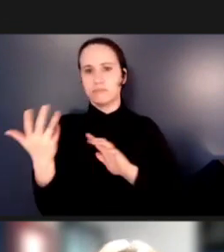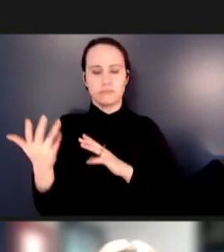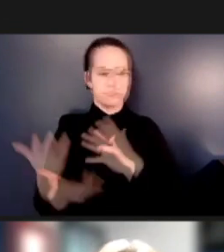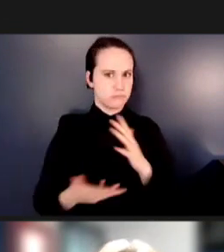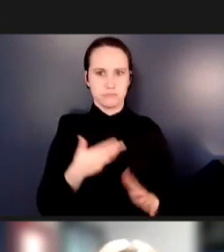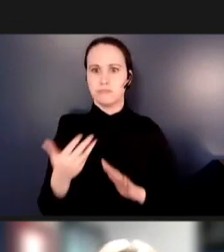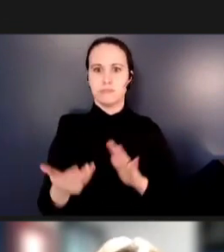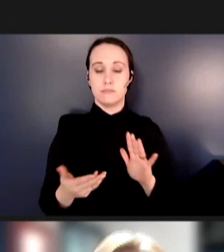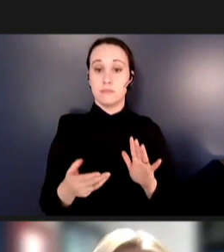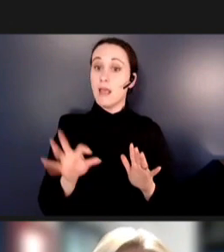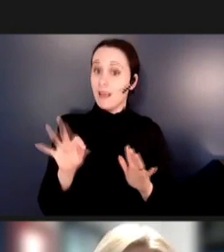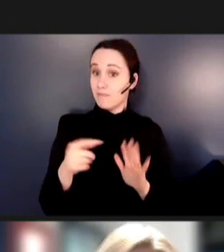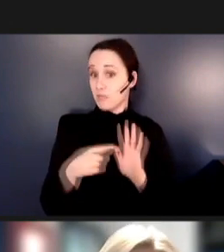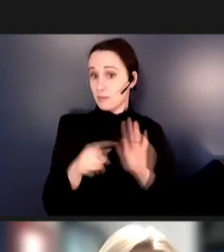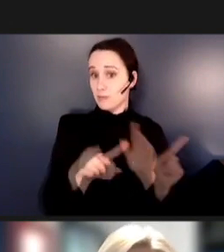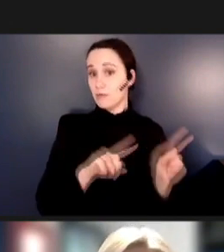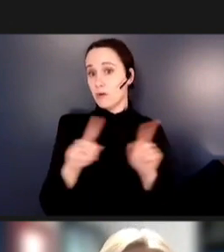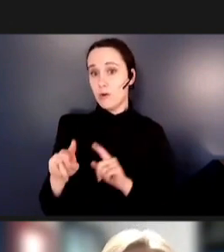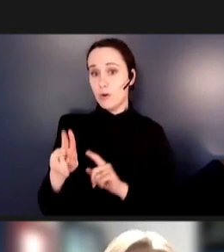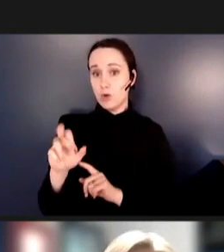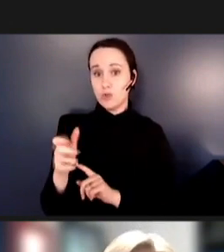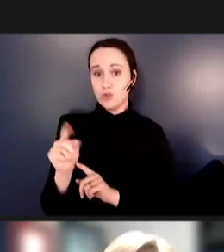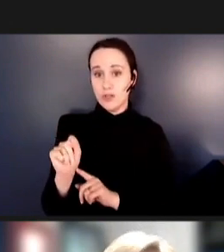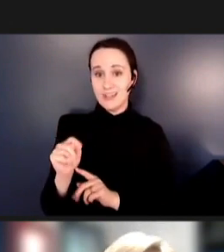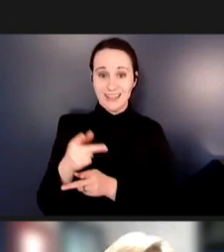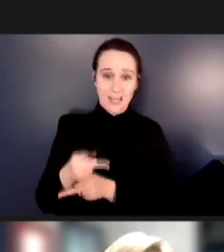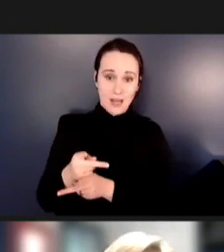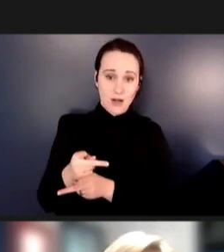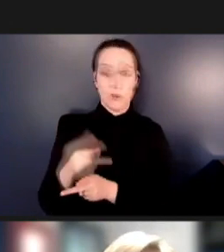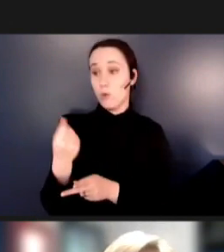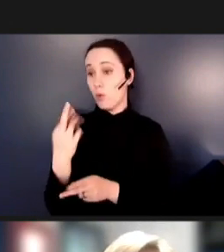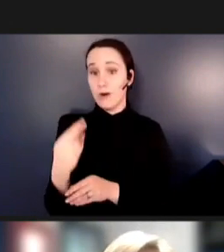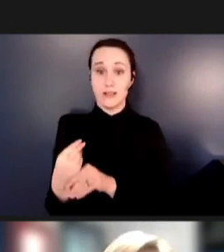like urgent care or telehealth, which have their place and access to care.